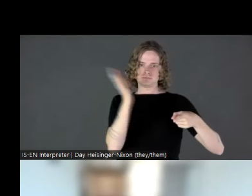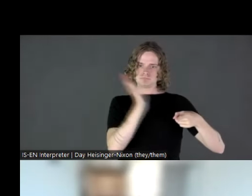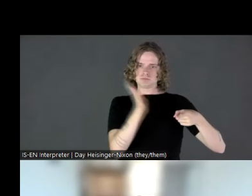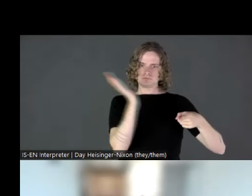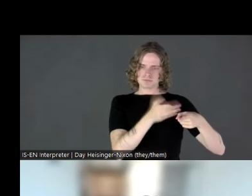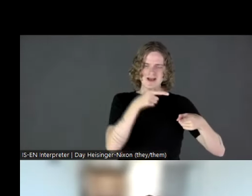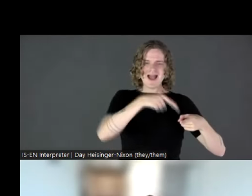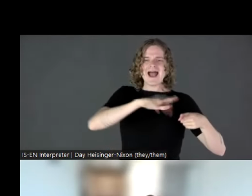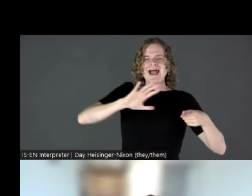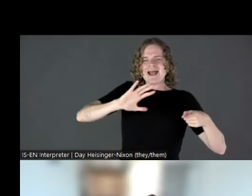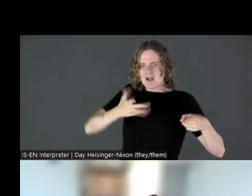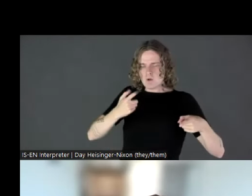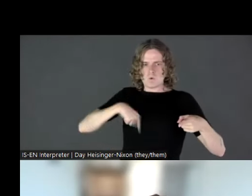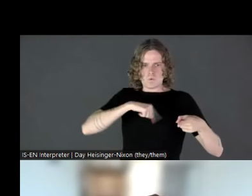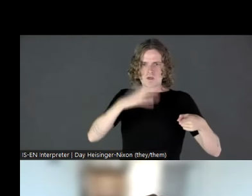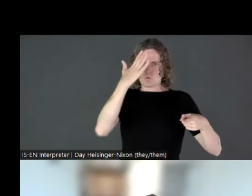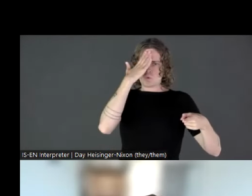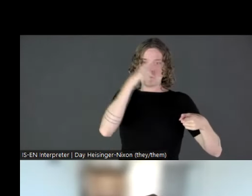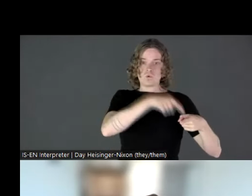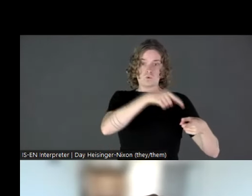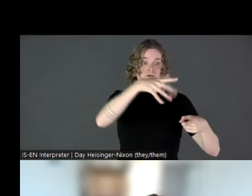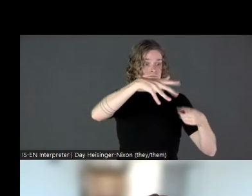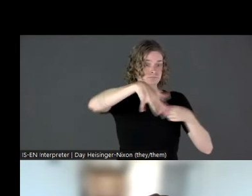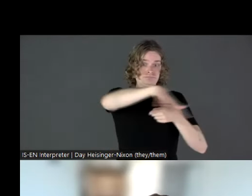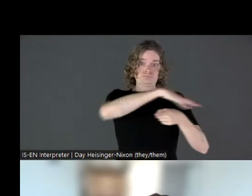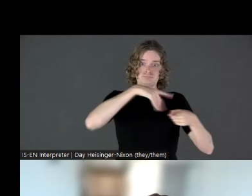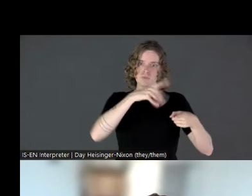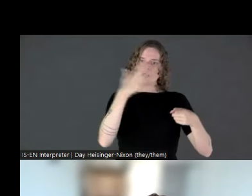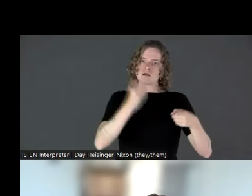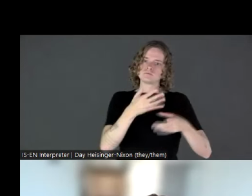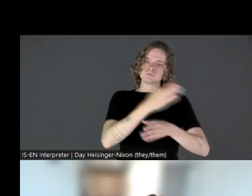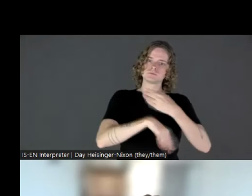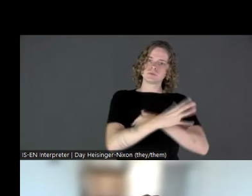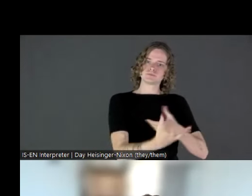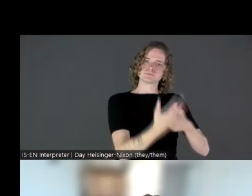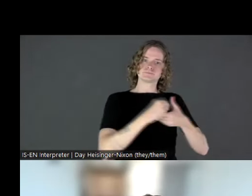Also in coordination, we have a short guide on interagency coordination at a country level.